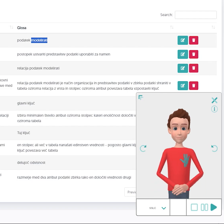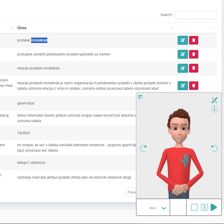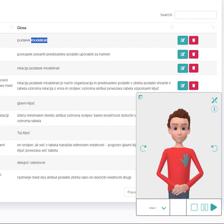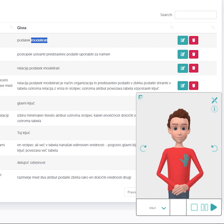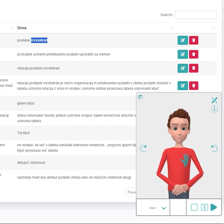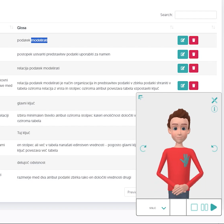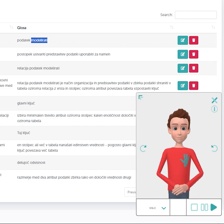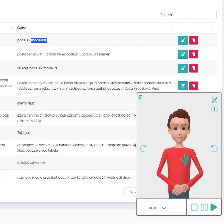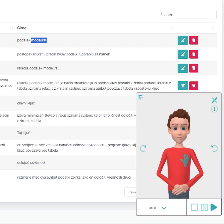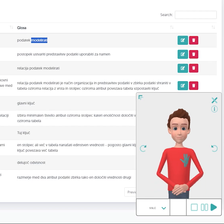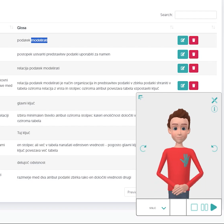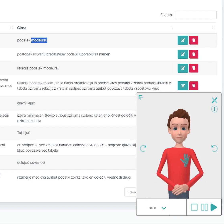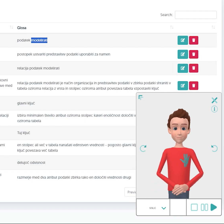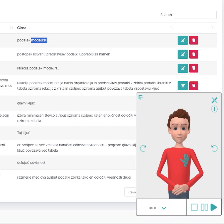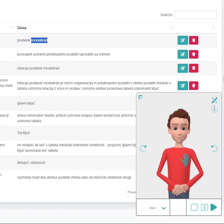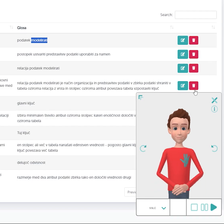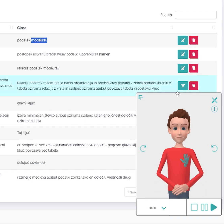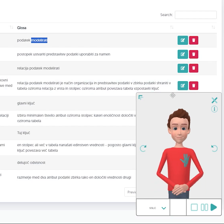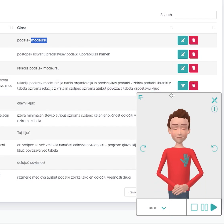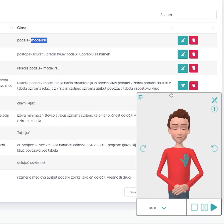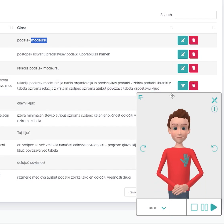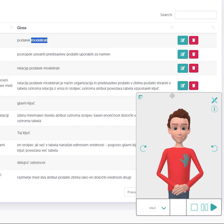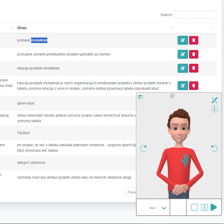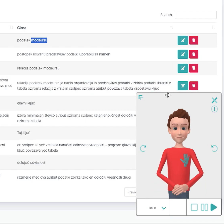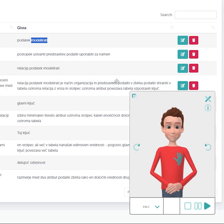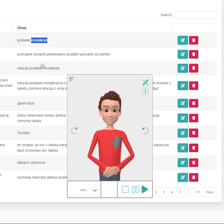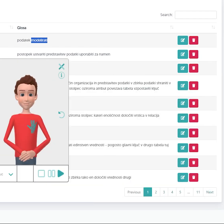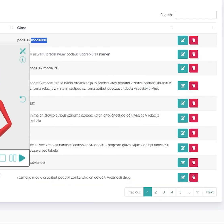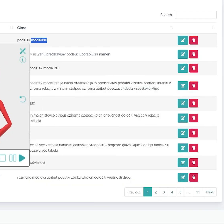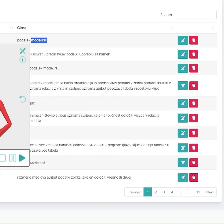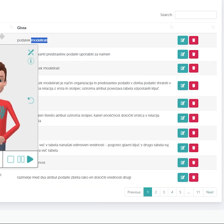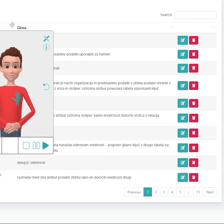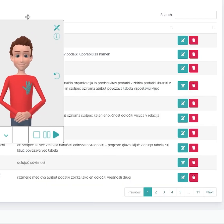The avatar can also be moved